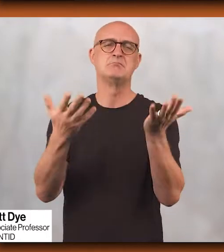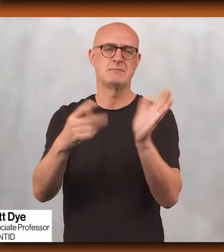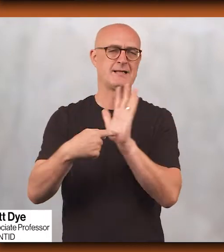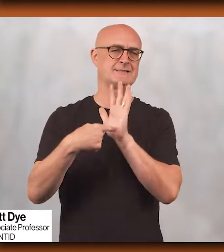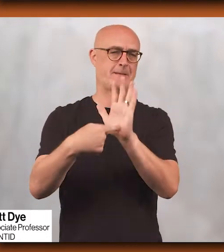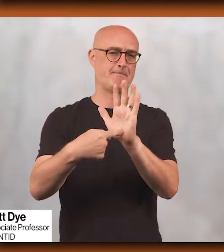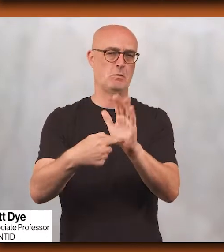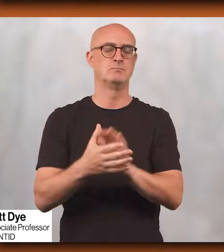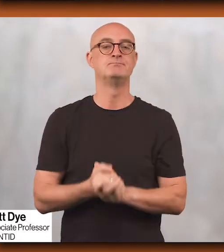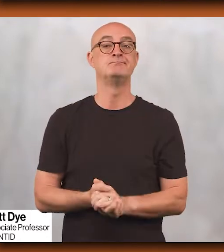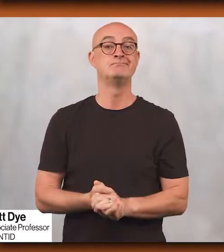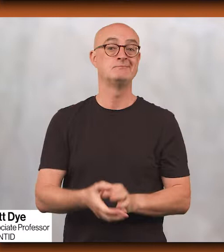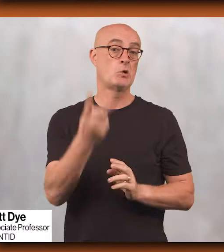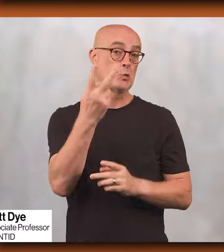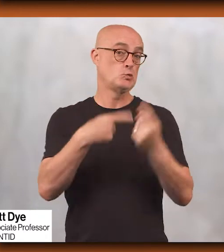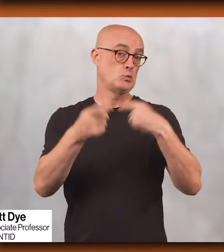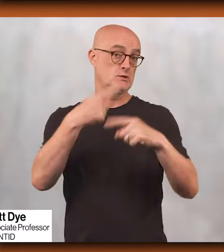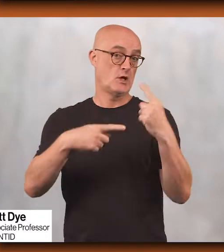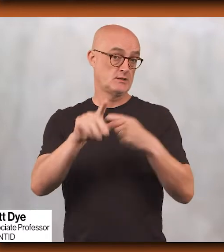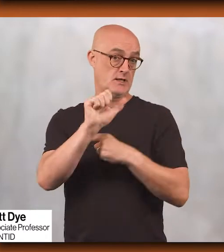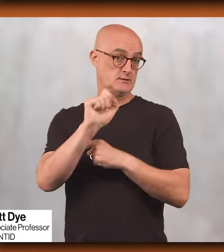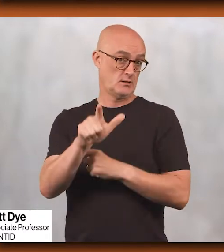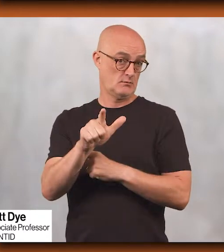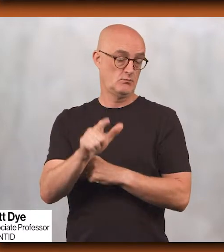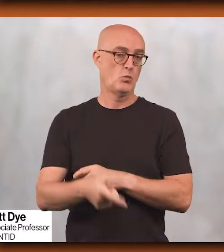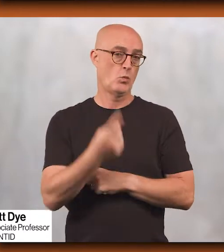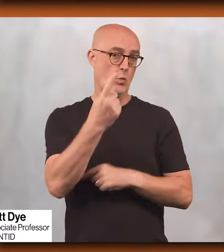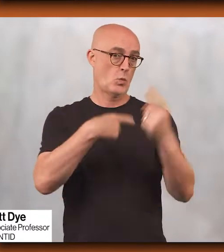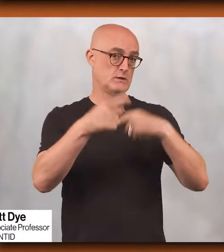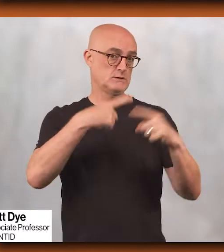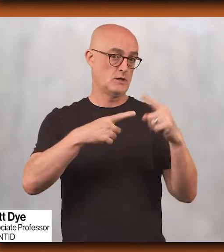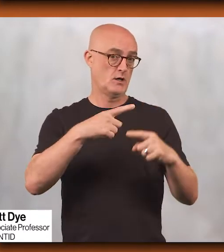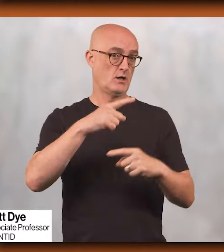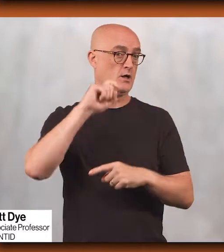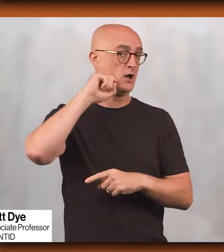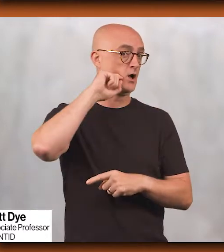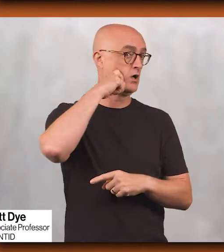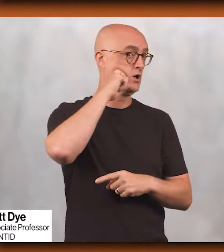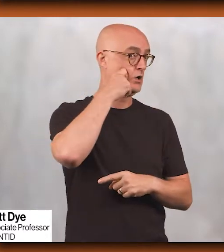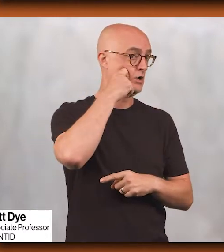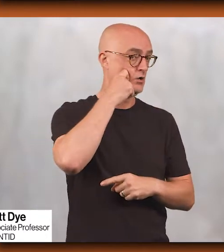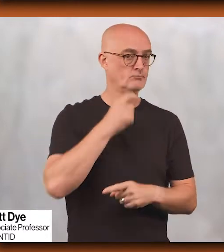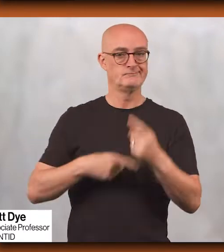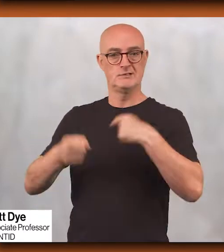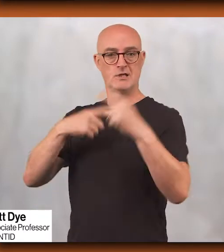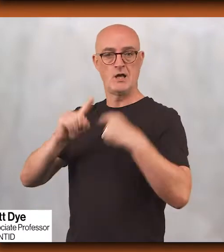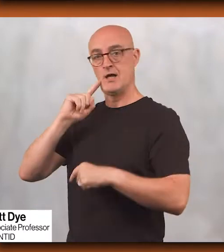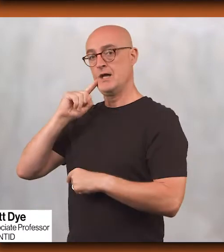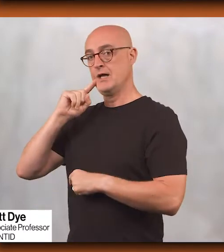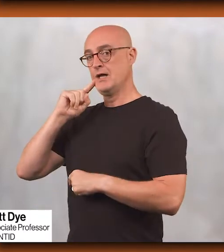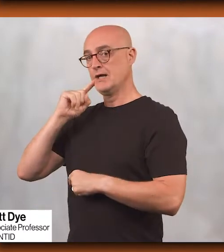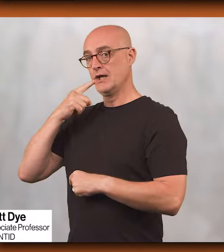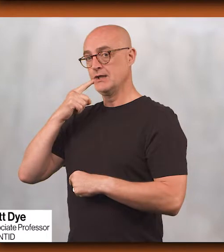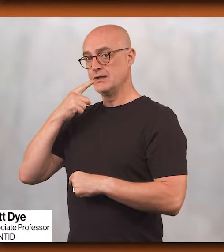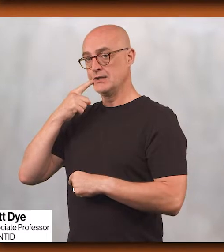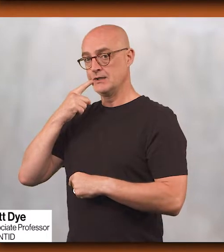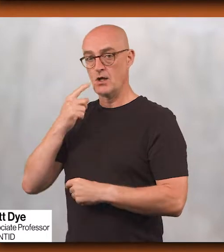The sign for "apple" and the sign for "candy" are both located near the cheek. They both have a similar wrist motion